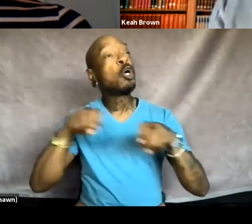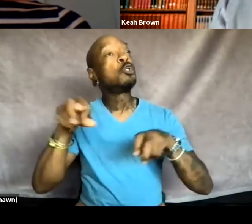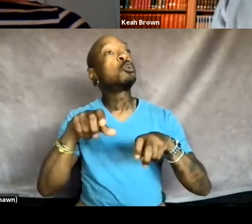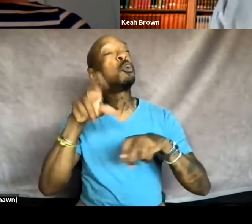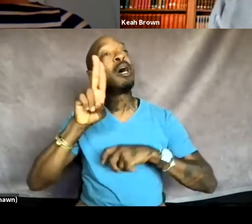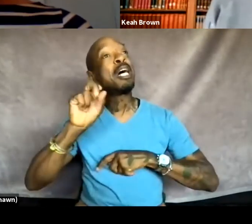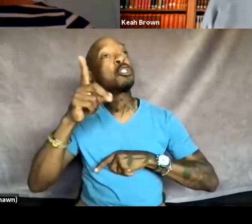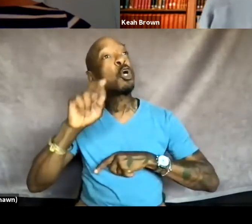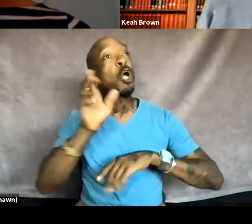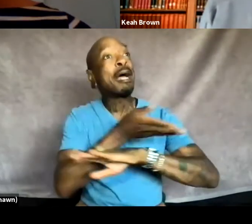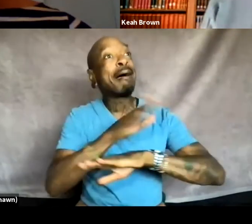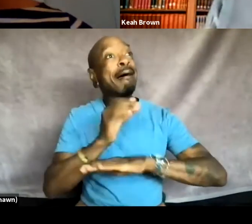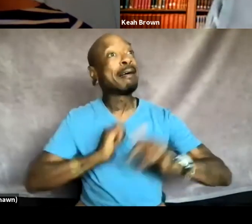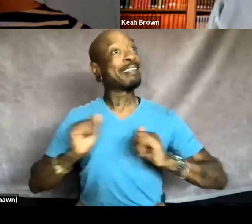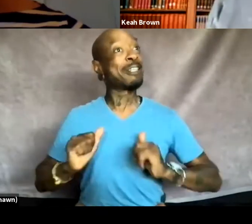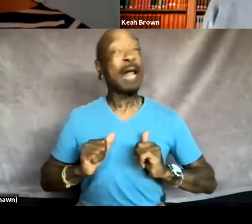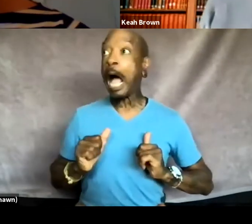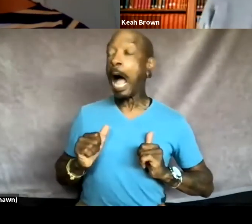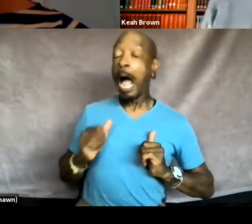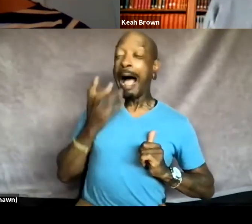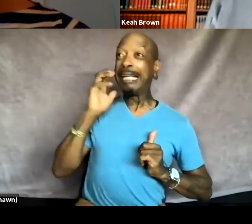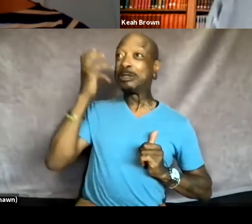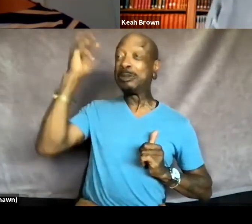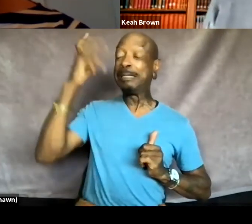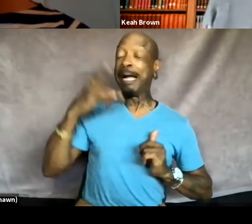and I mean I was excited I was like screaming crying so pumped.